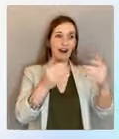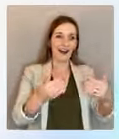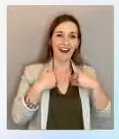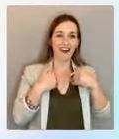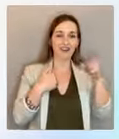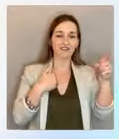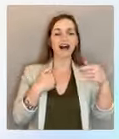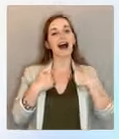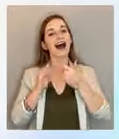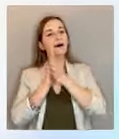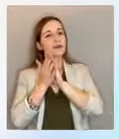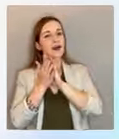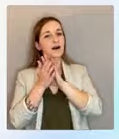I get motion sick pretty easily.